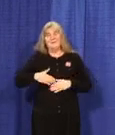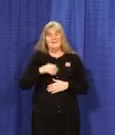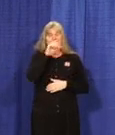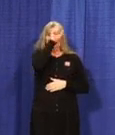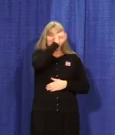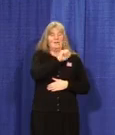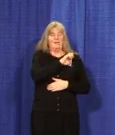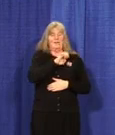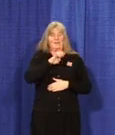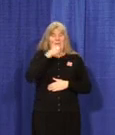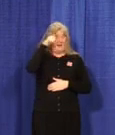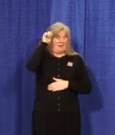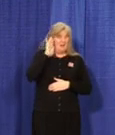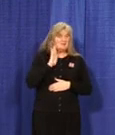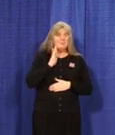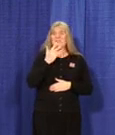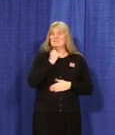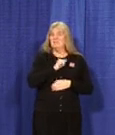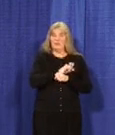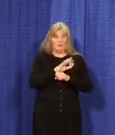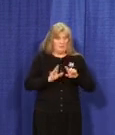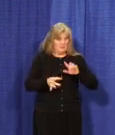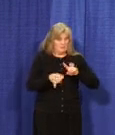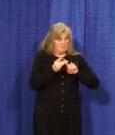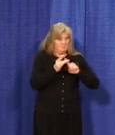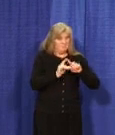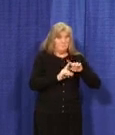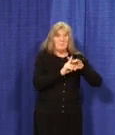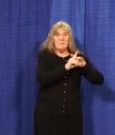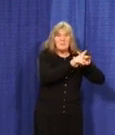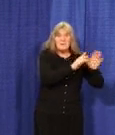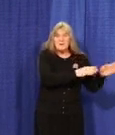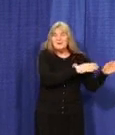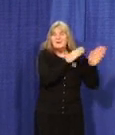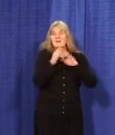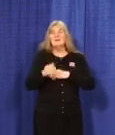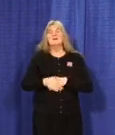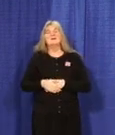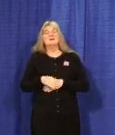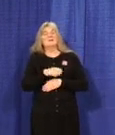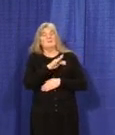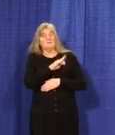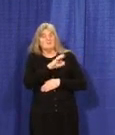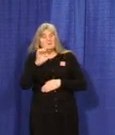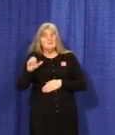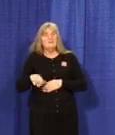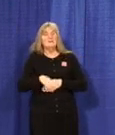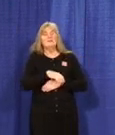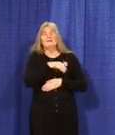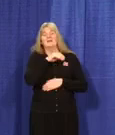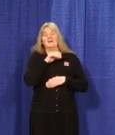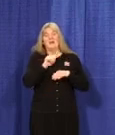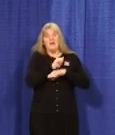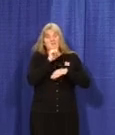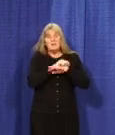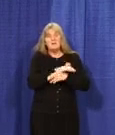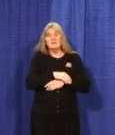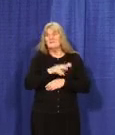Territories have reported additional cases since last weekend we have seen cases climbing still in British Columbia and Alberta.